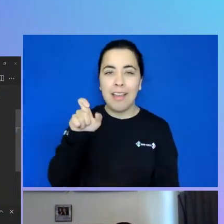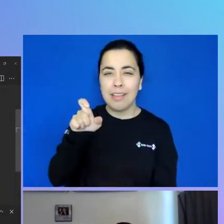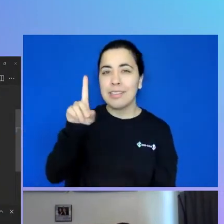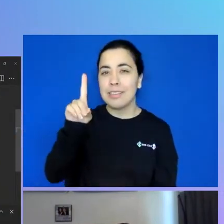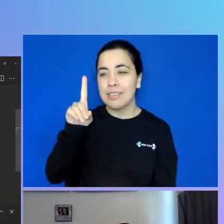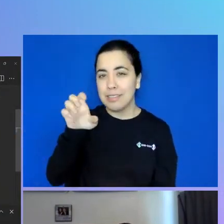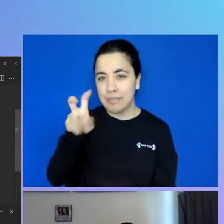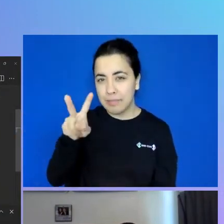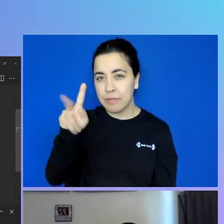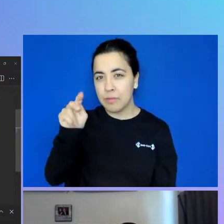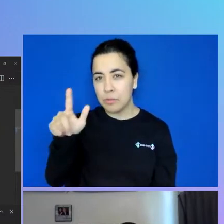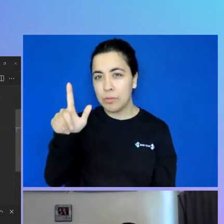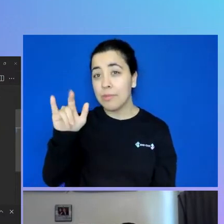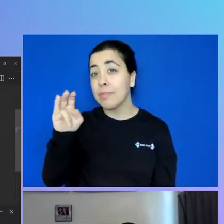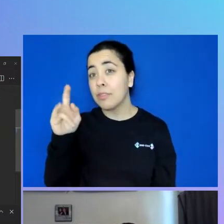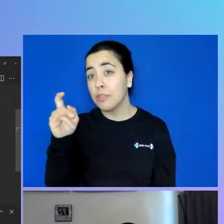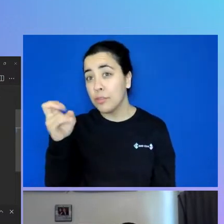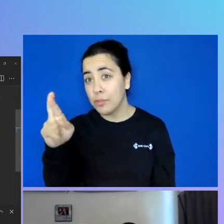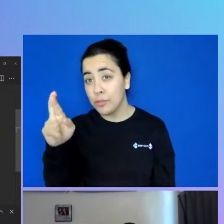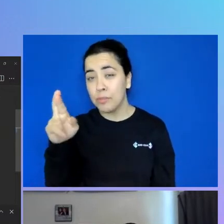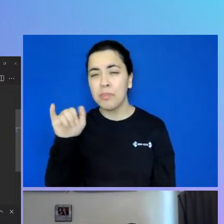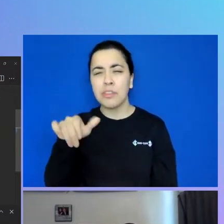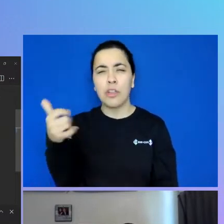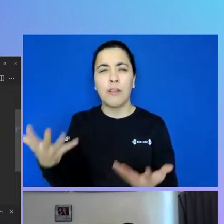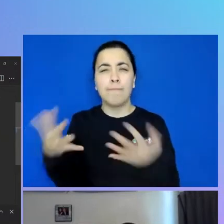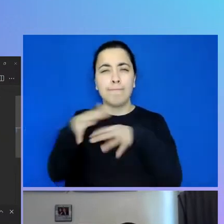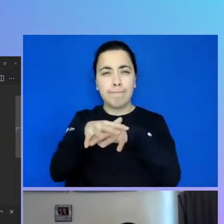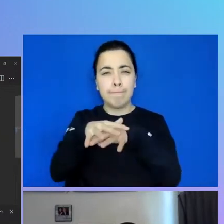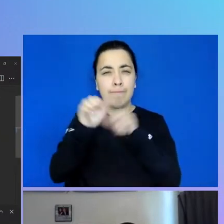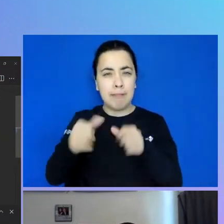that we have. What I'm showing on my screen is now a simple